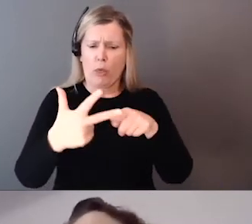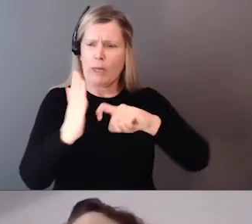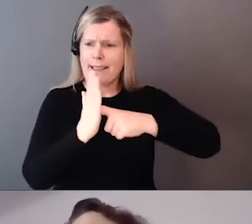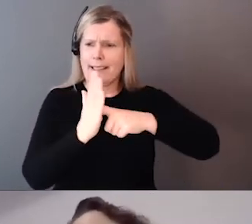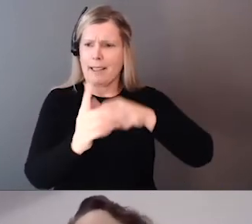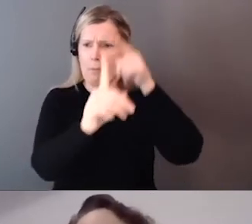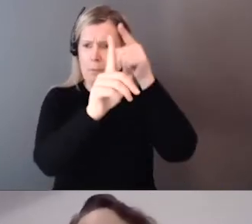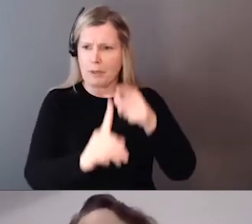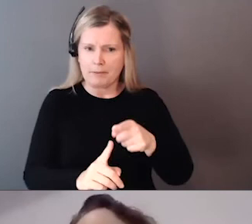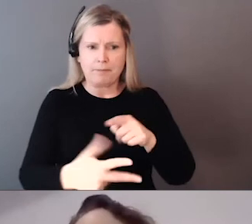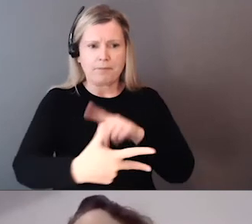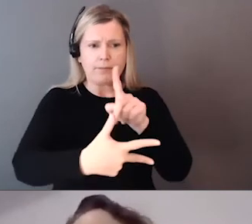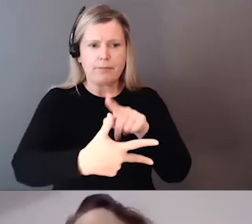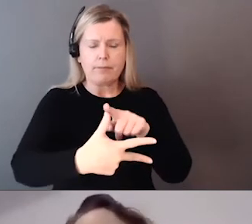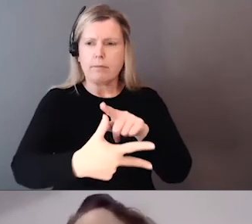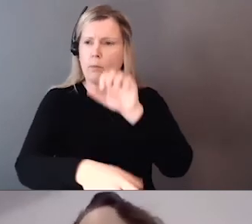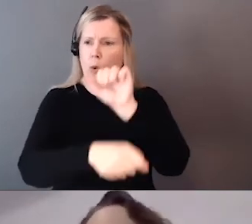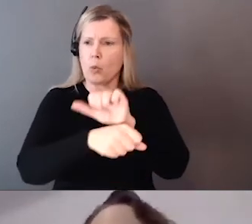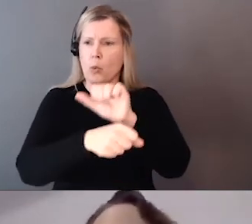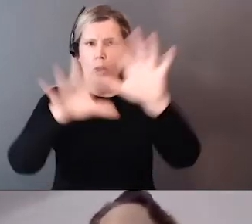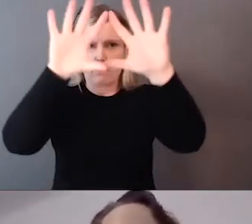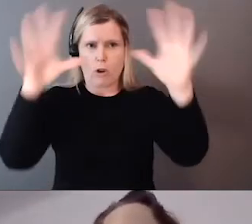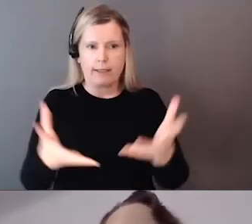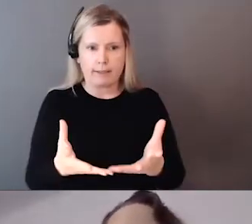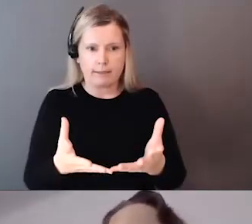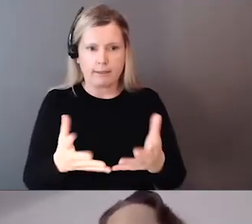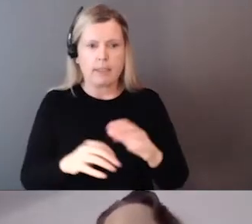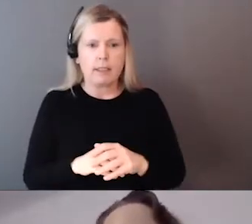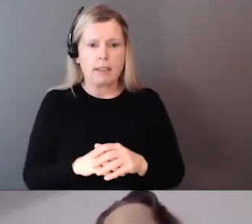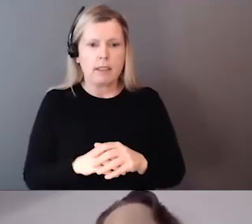one was the work context. So, what is the research work strategies that involve the key workplace